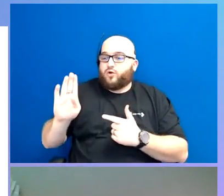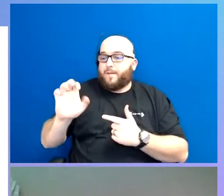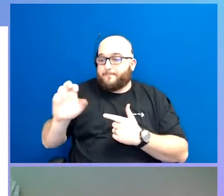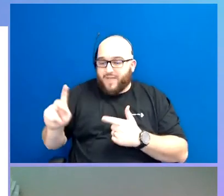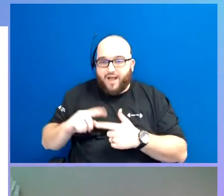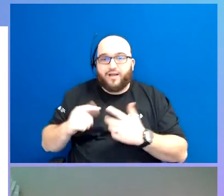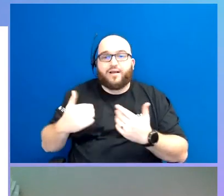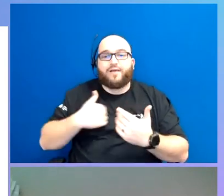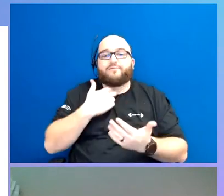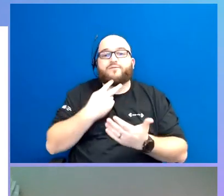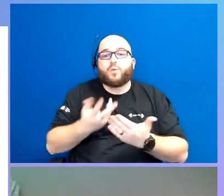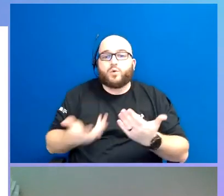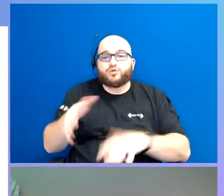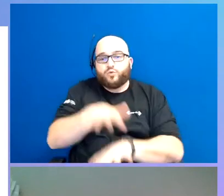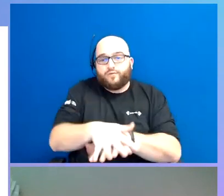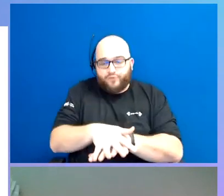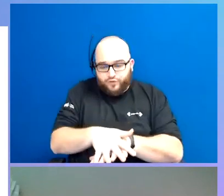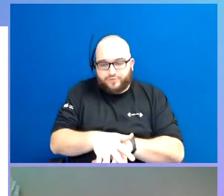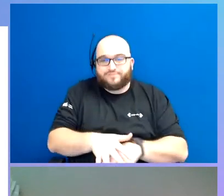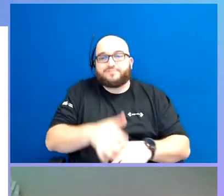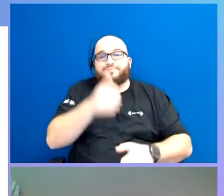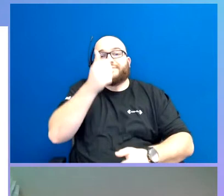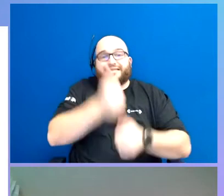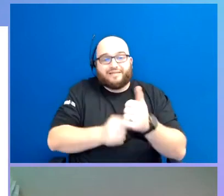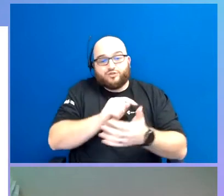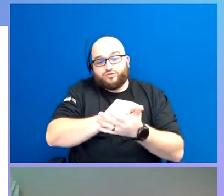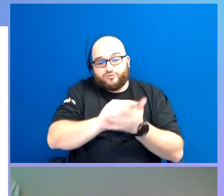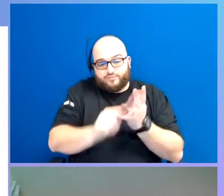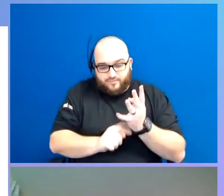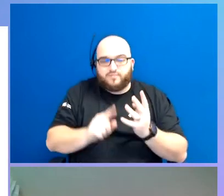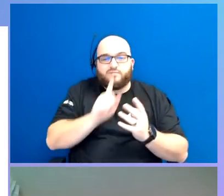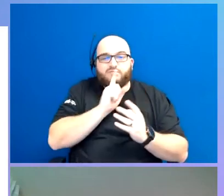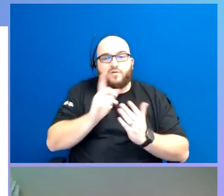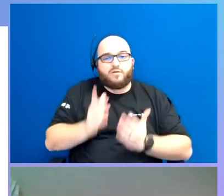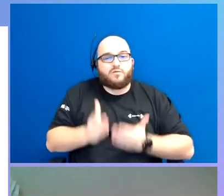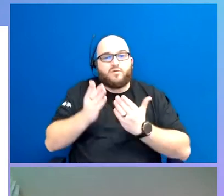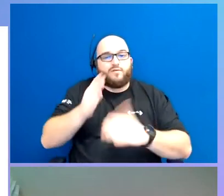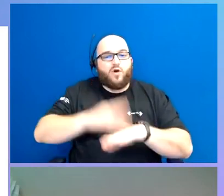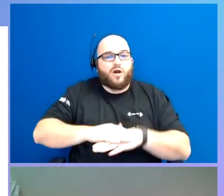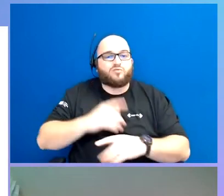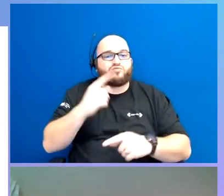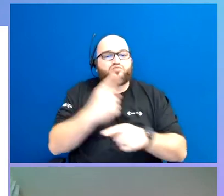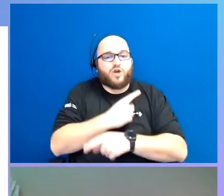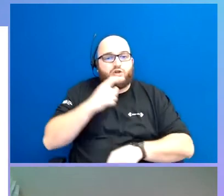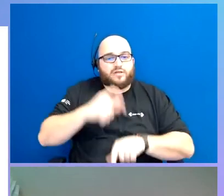of those are, are offered on